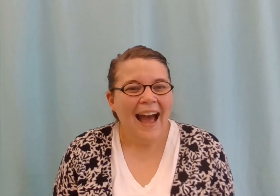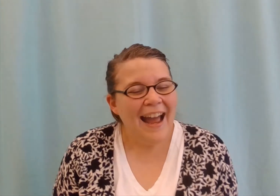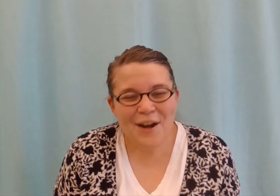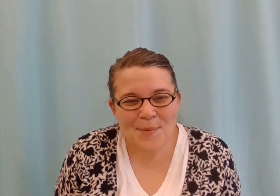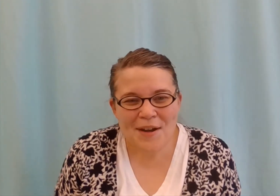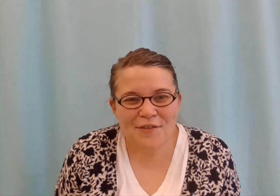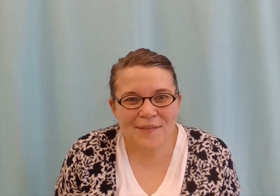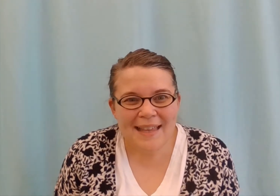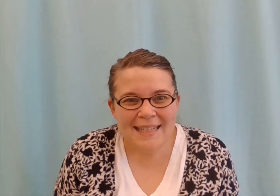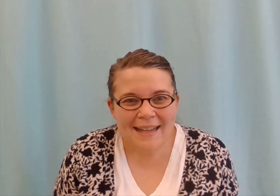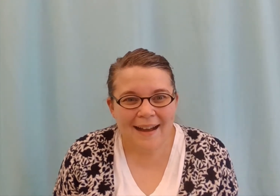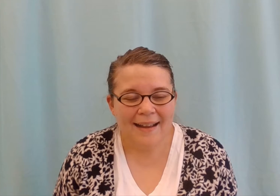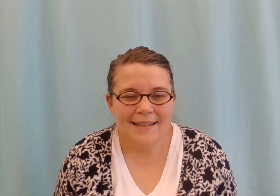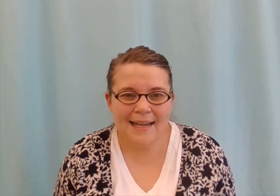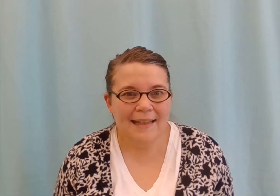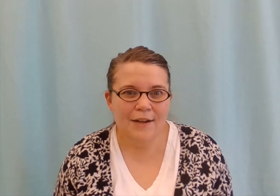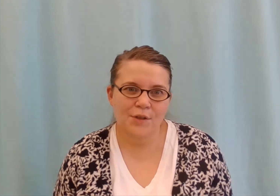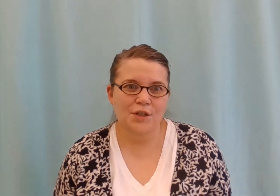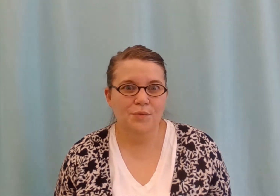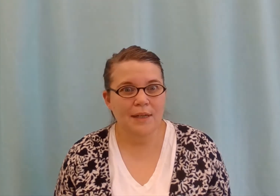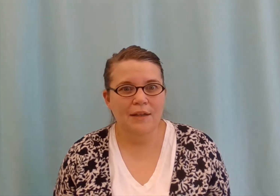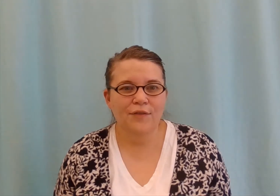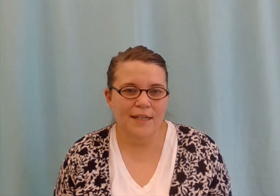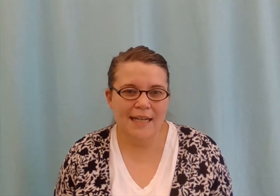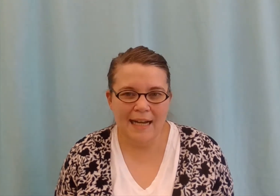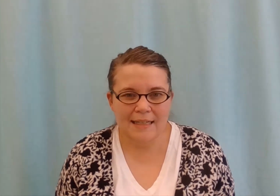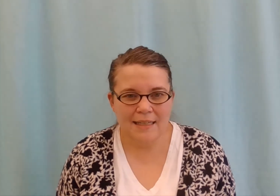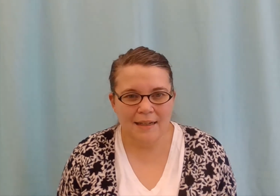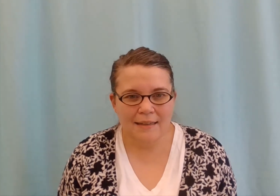I hope you had fun with that song. Sign language is really fun to add to songs.